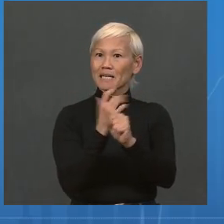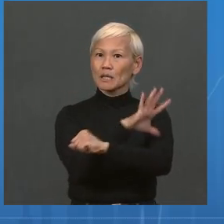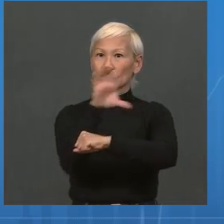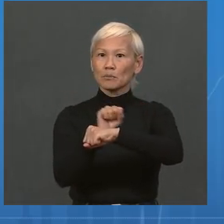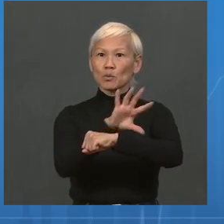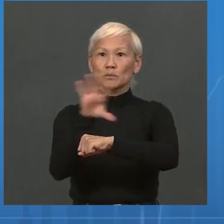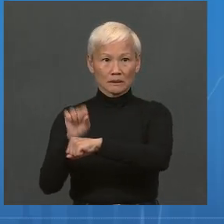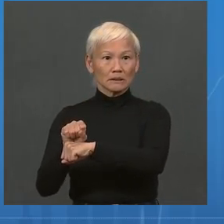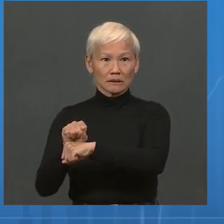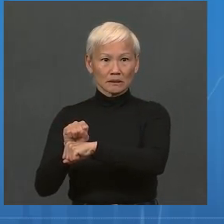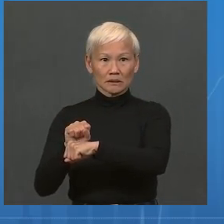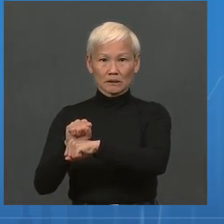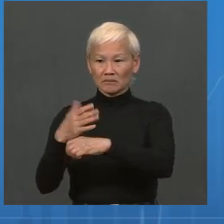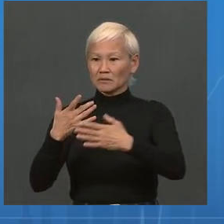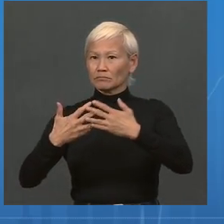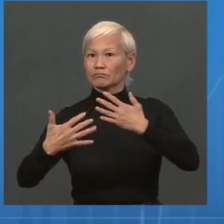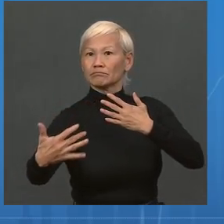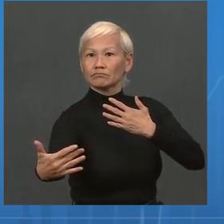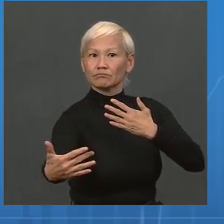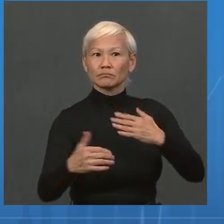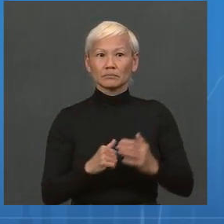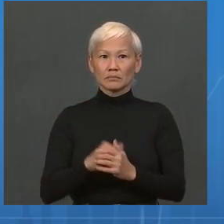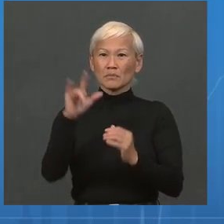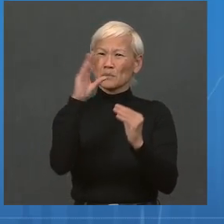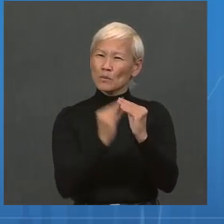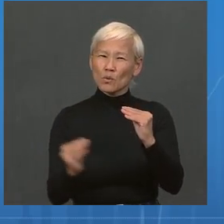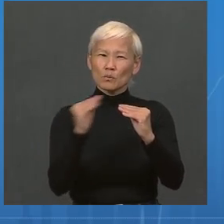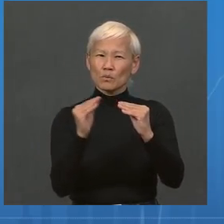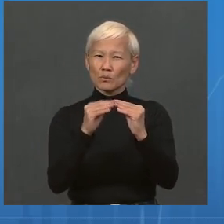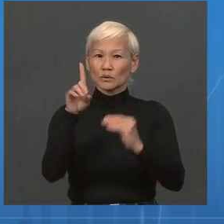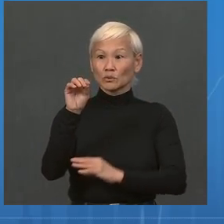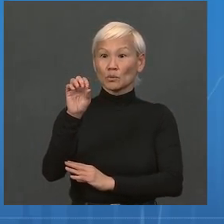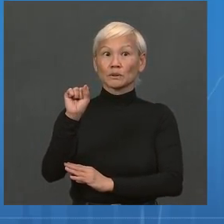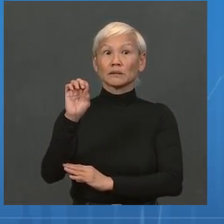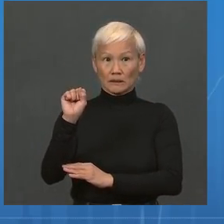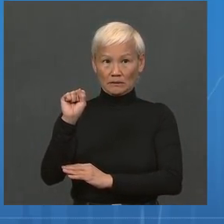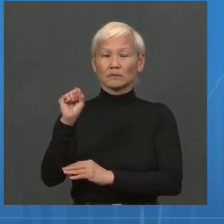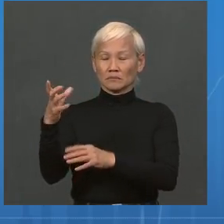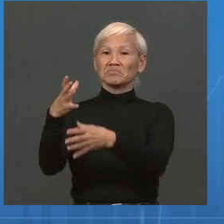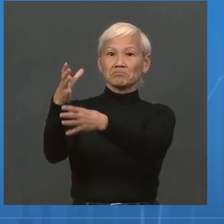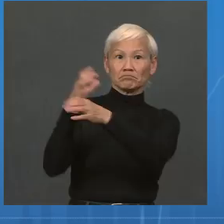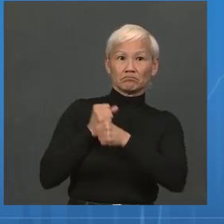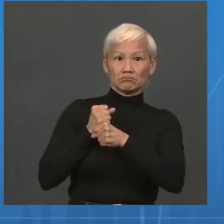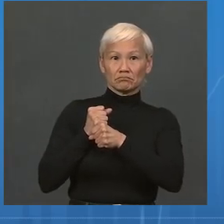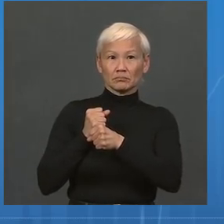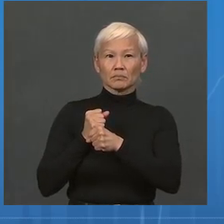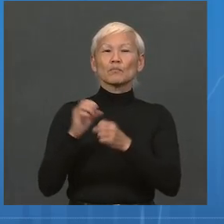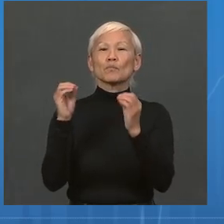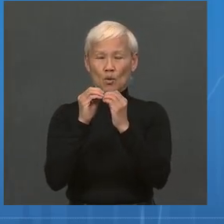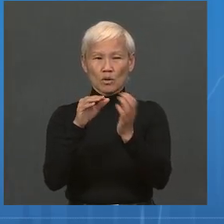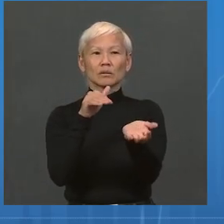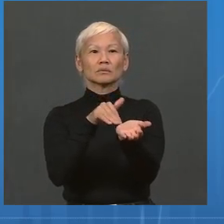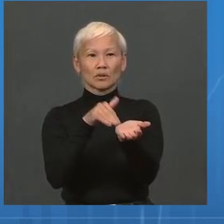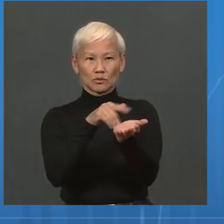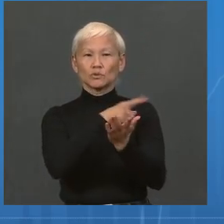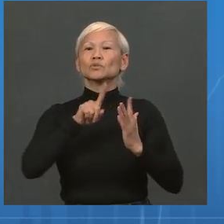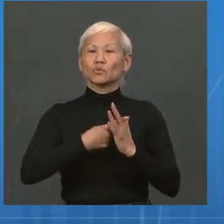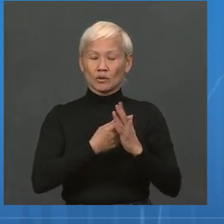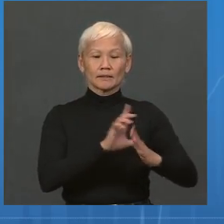As more and more doses get delivered, more and more of these trusted providers will start scheduling and offering vaccinations.